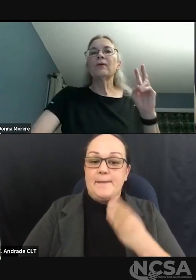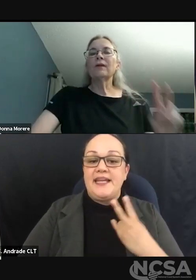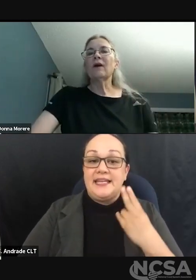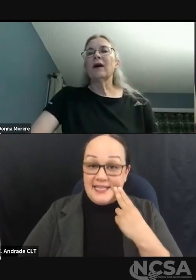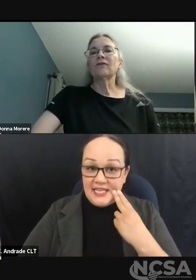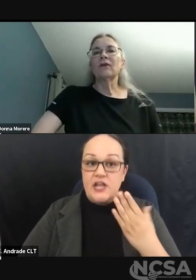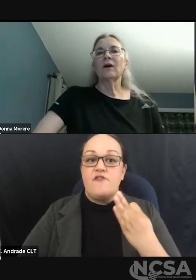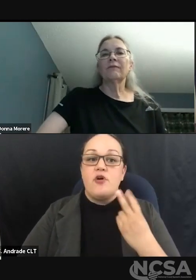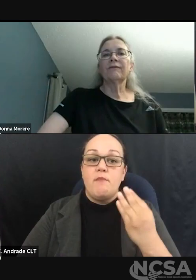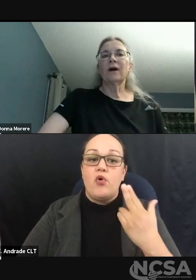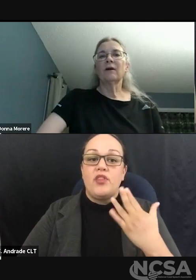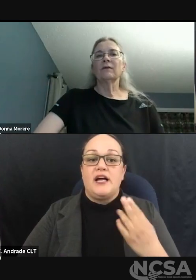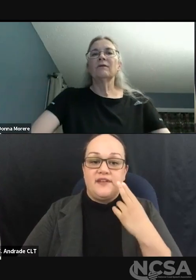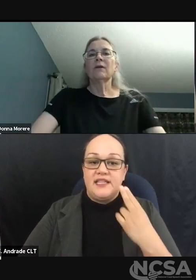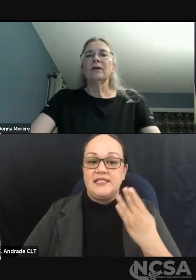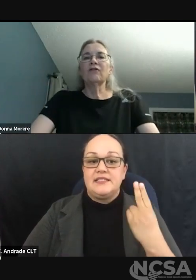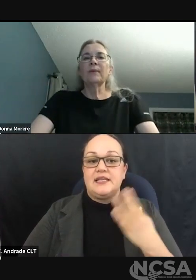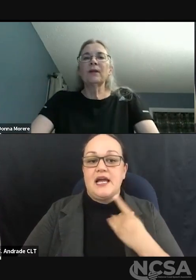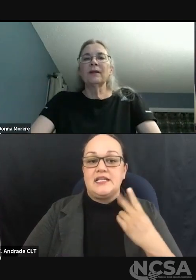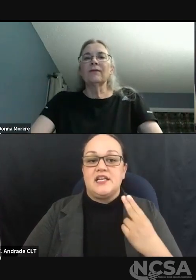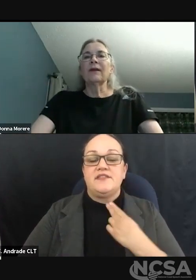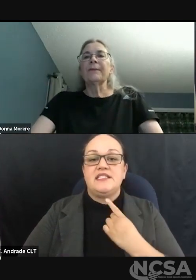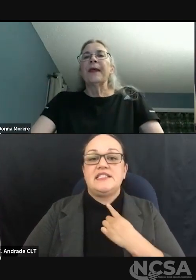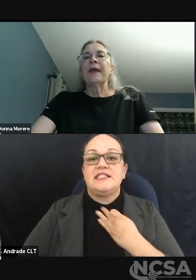for both of these kinds of disabilities,